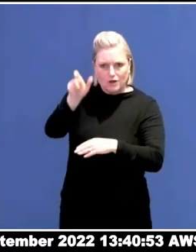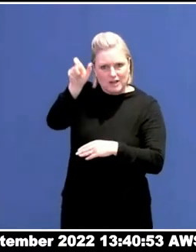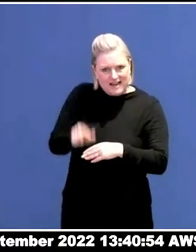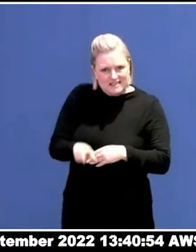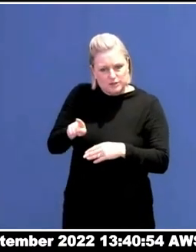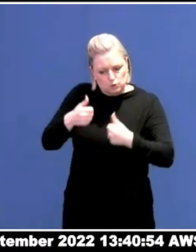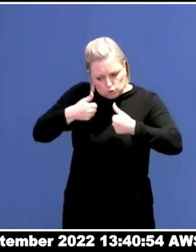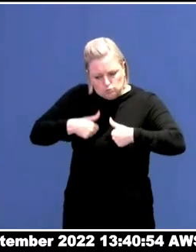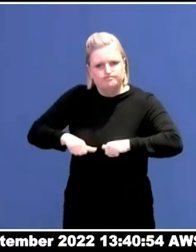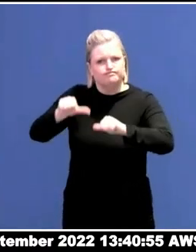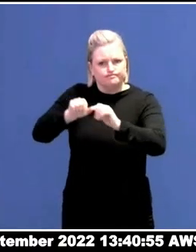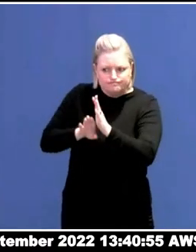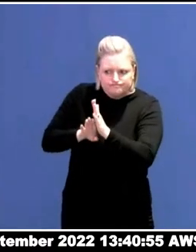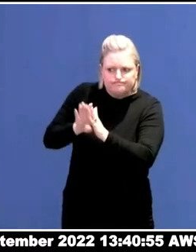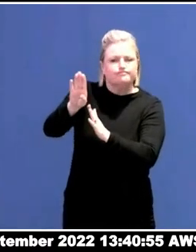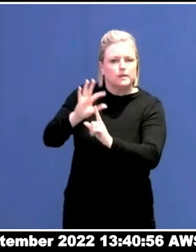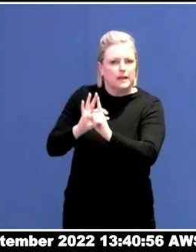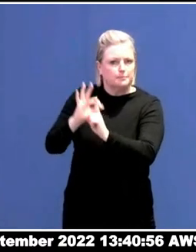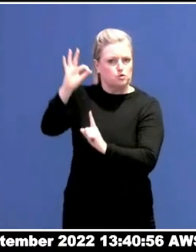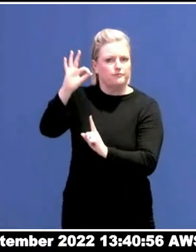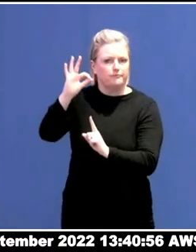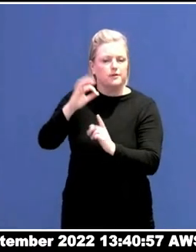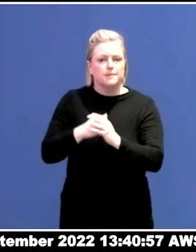people accountable in some ways for what they have done.